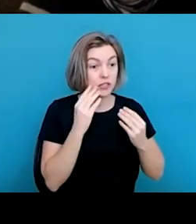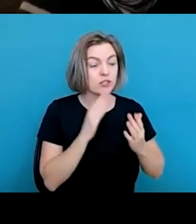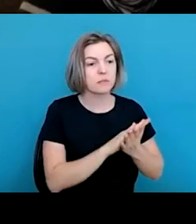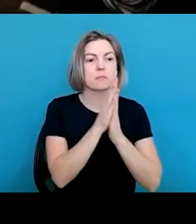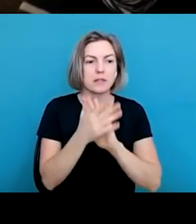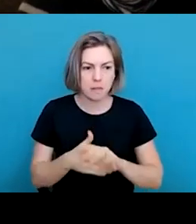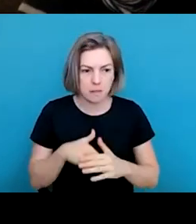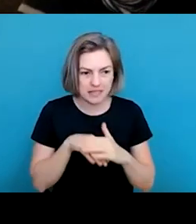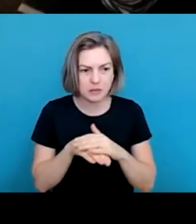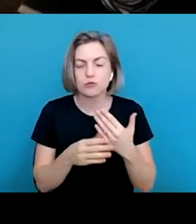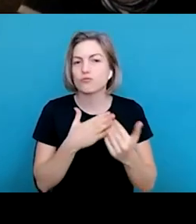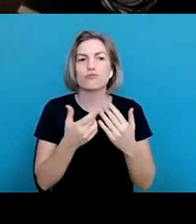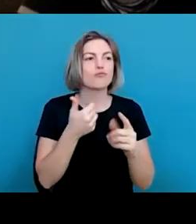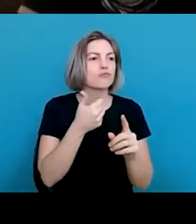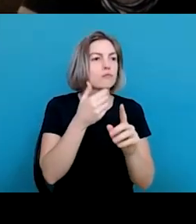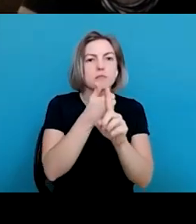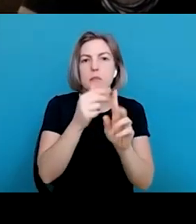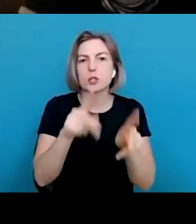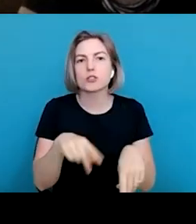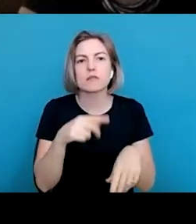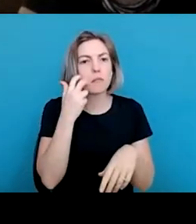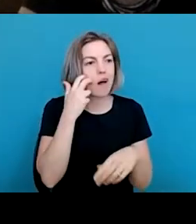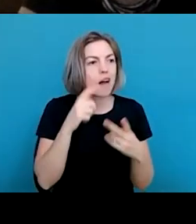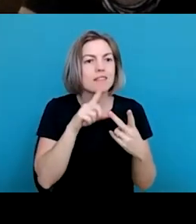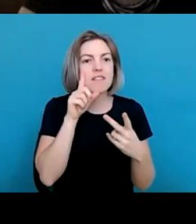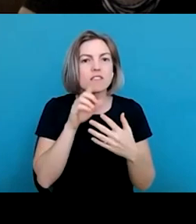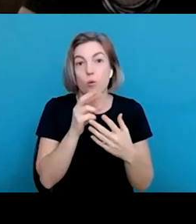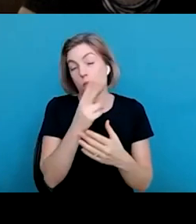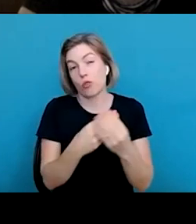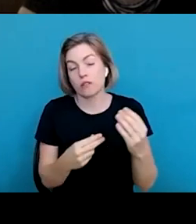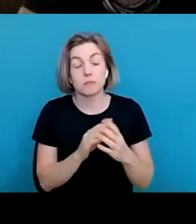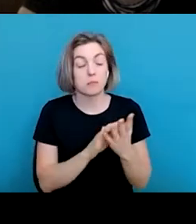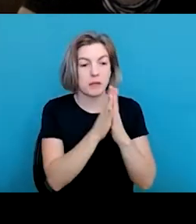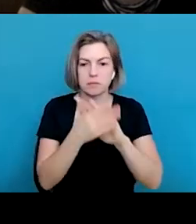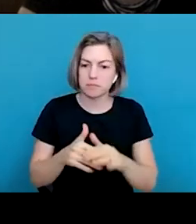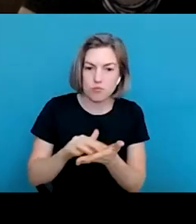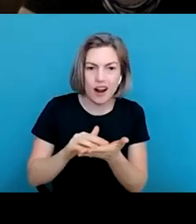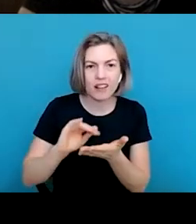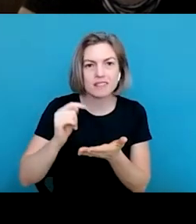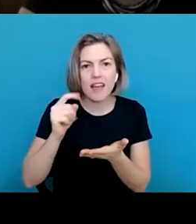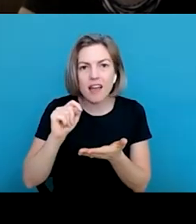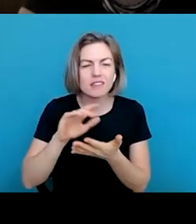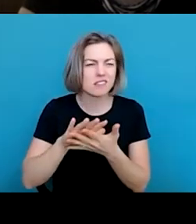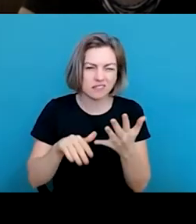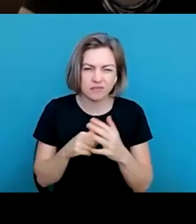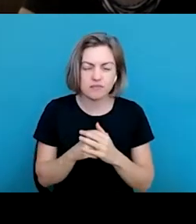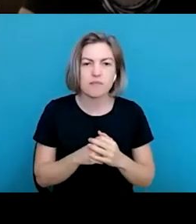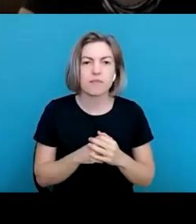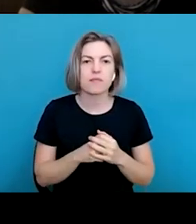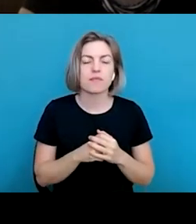blind or deaf, or both. And you know, it is just being converted to braille text. It is really transmittable. It is really